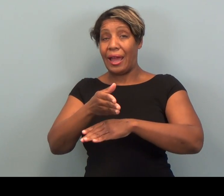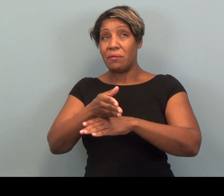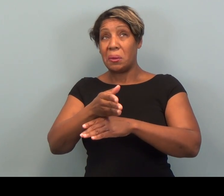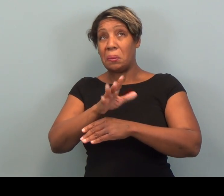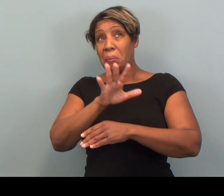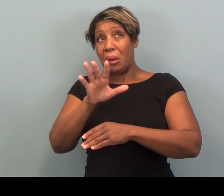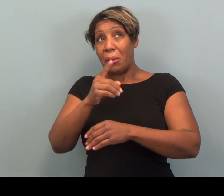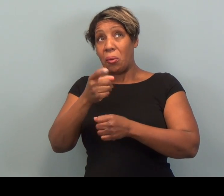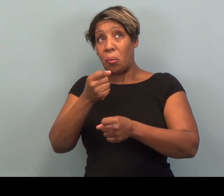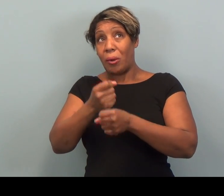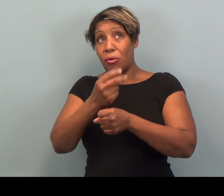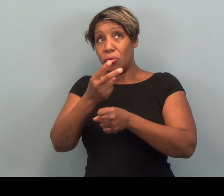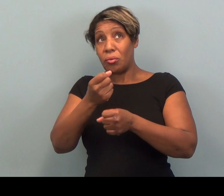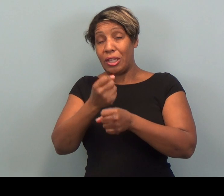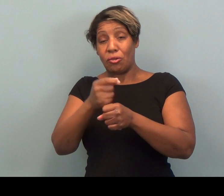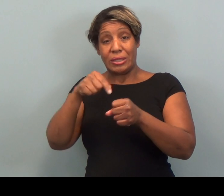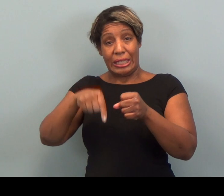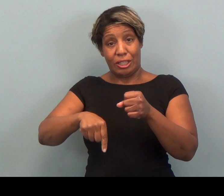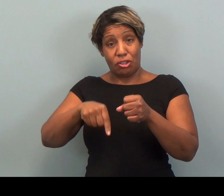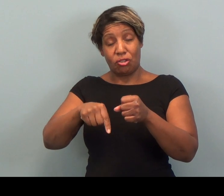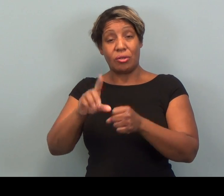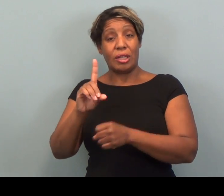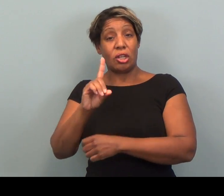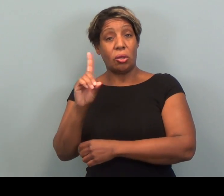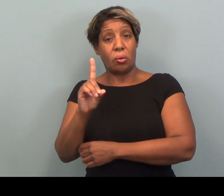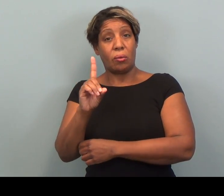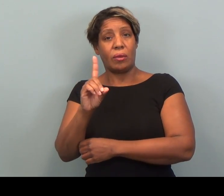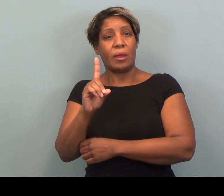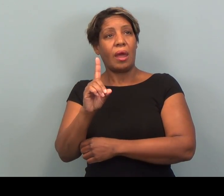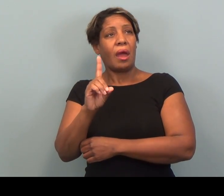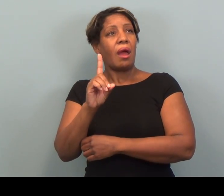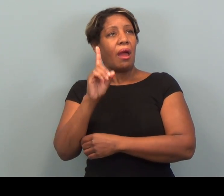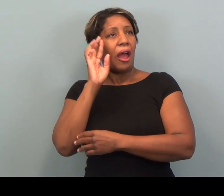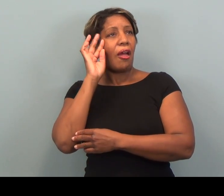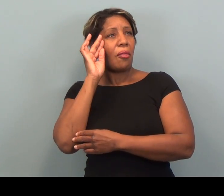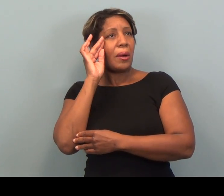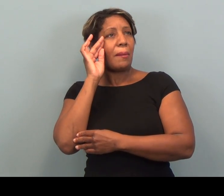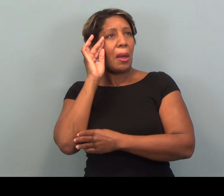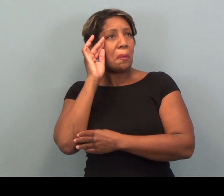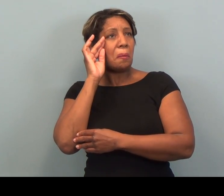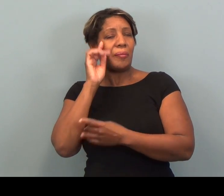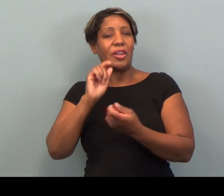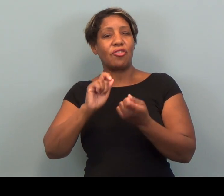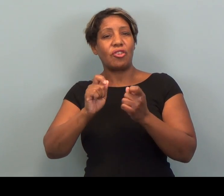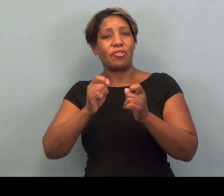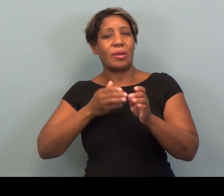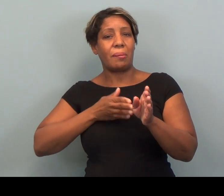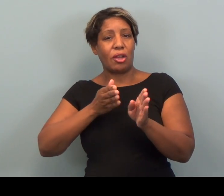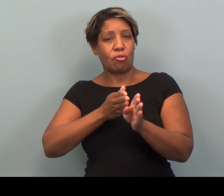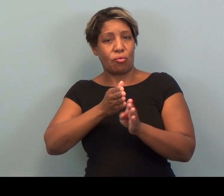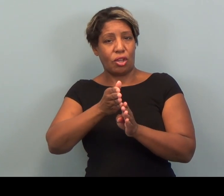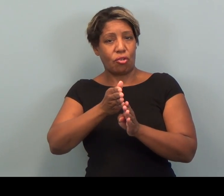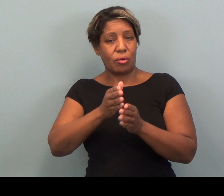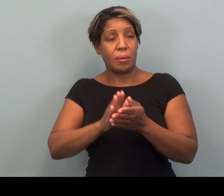After about a year or two here in Duluth, I started thinking about making a change in my career